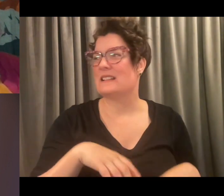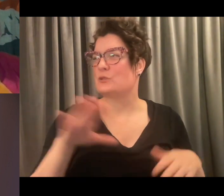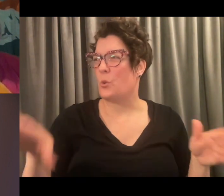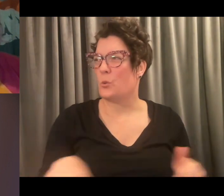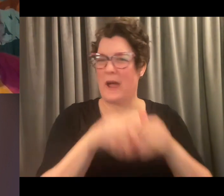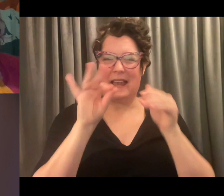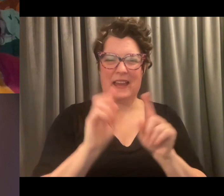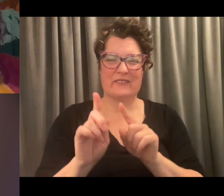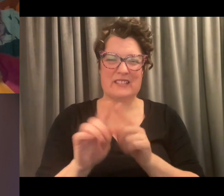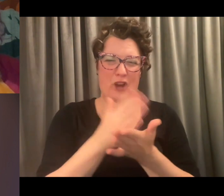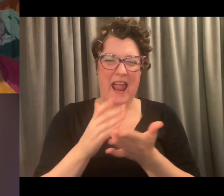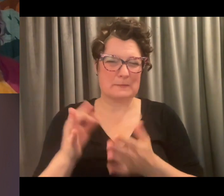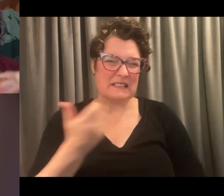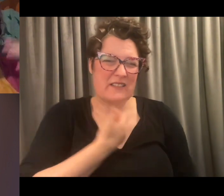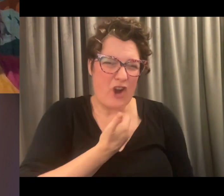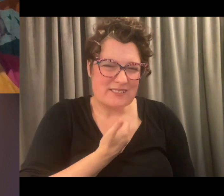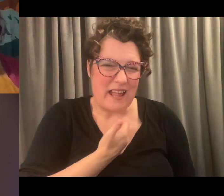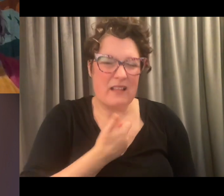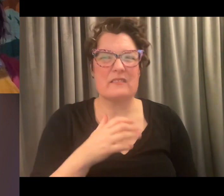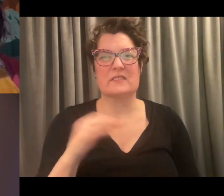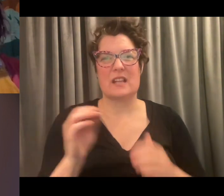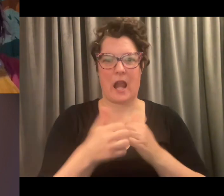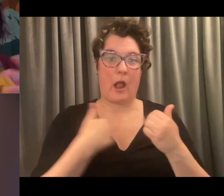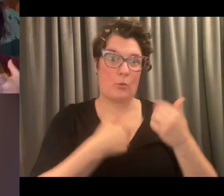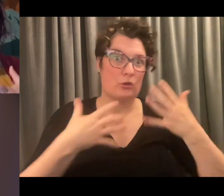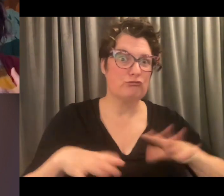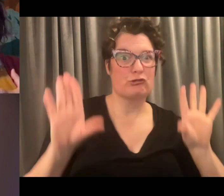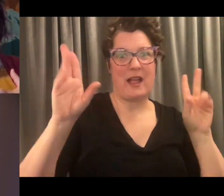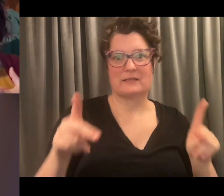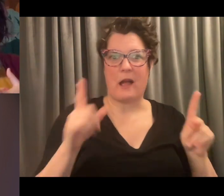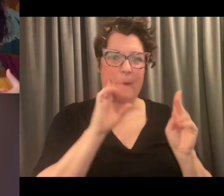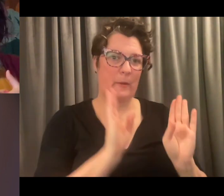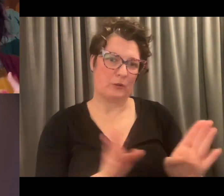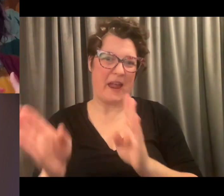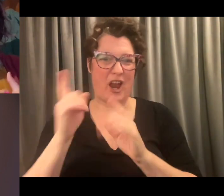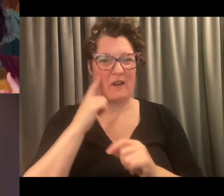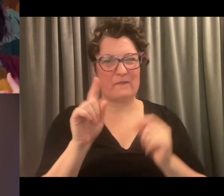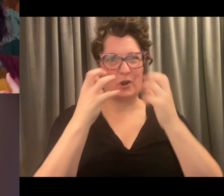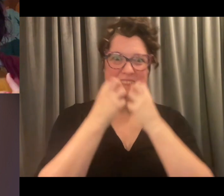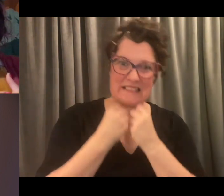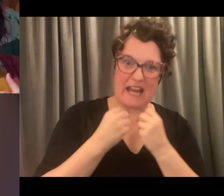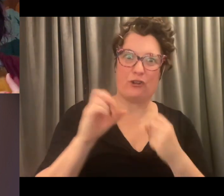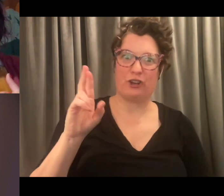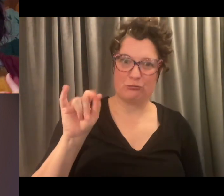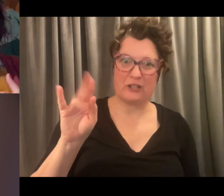we like dress up in preparation for this sacred ritual of like connecting all